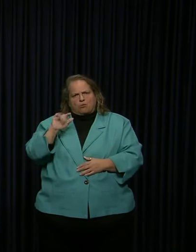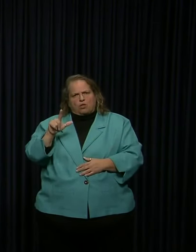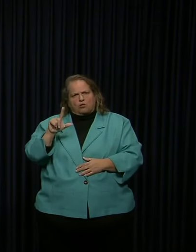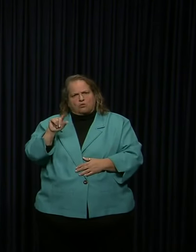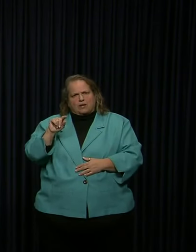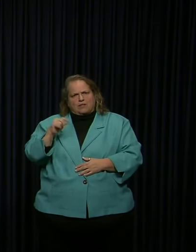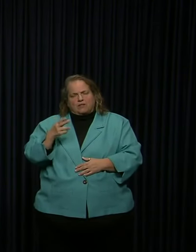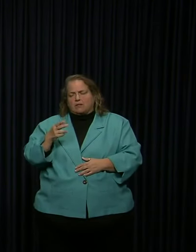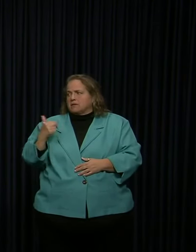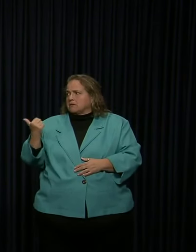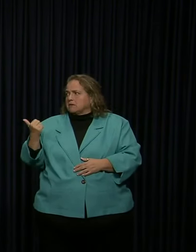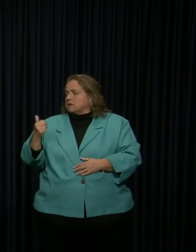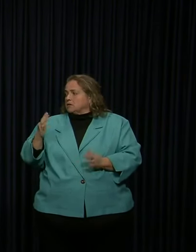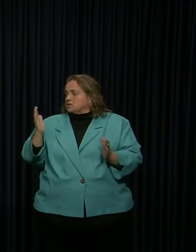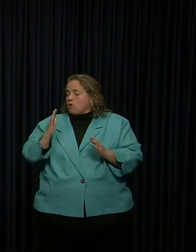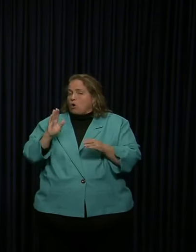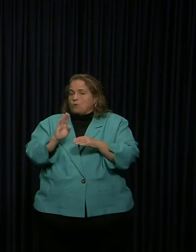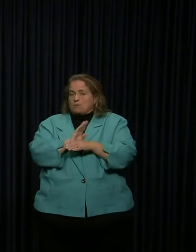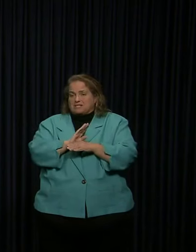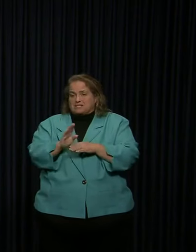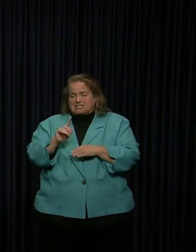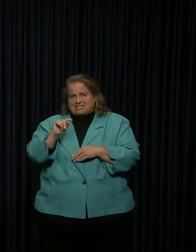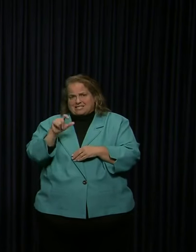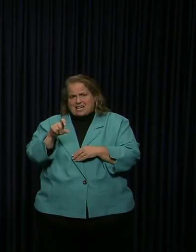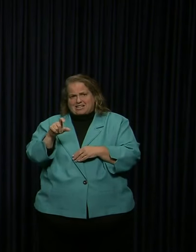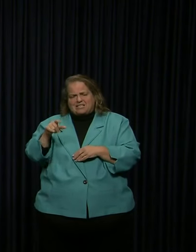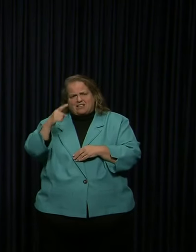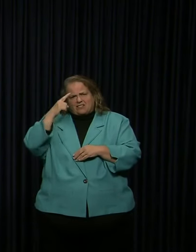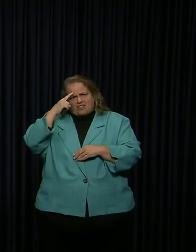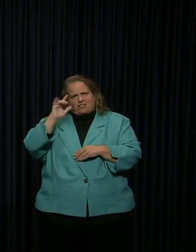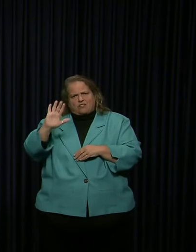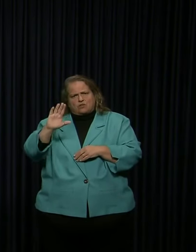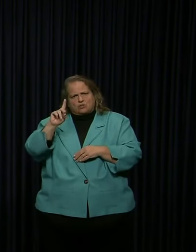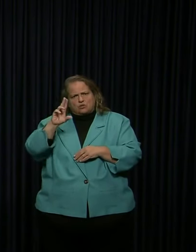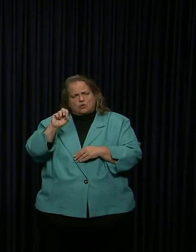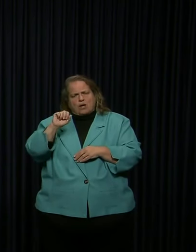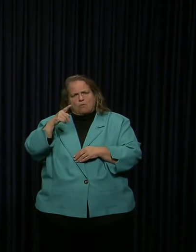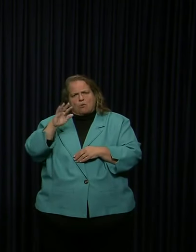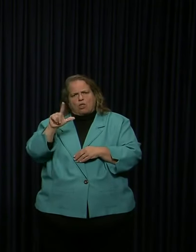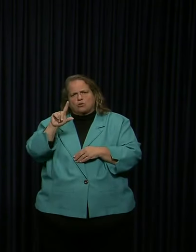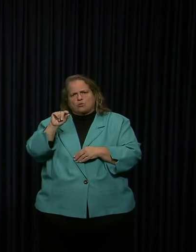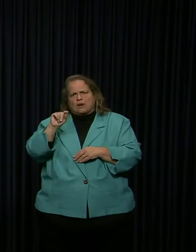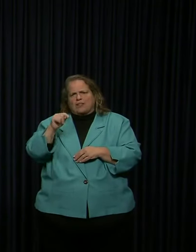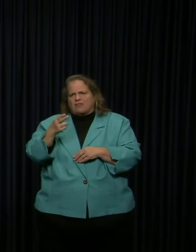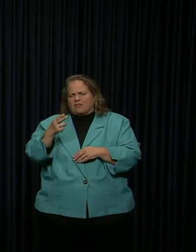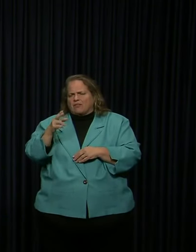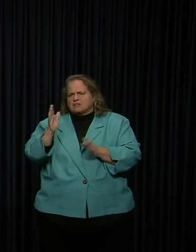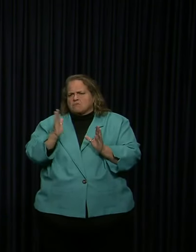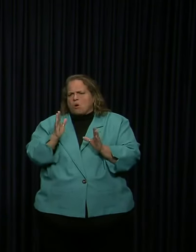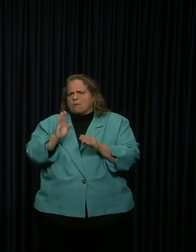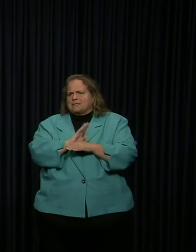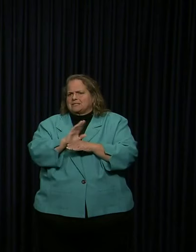IN THIS PERIOD OF TIME. FRANKLIN COUNTY JUDGE EXECUTIVE HOUSTON WELLS AND FRANKFORT